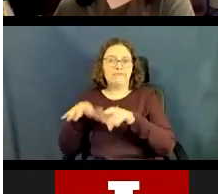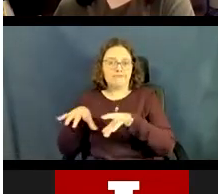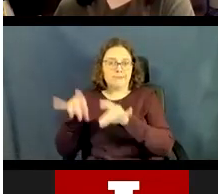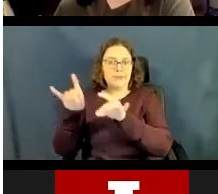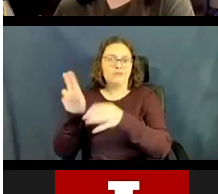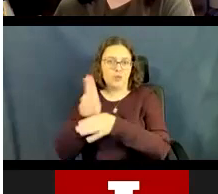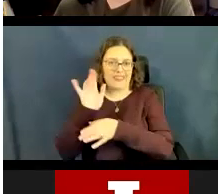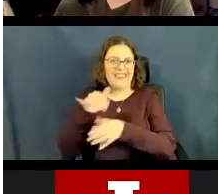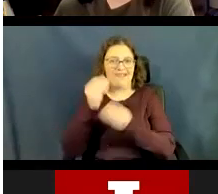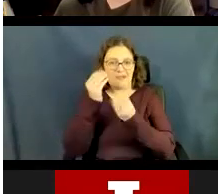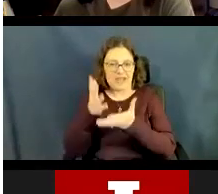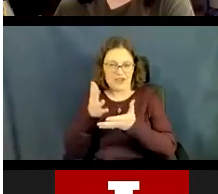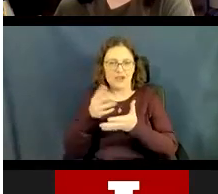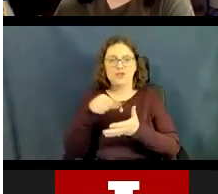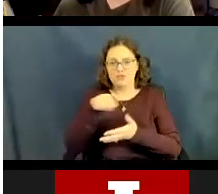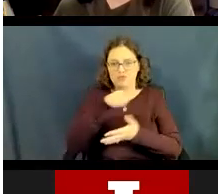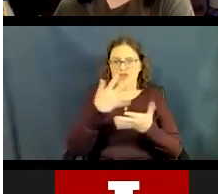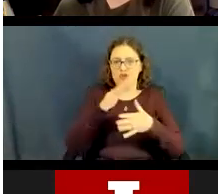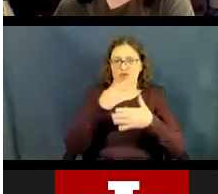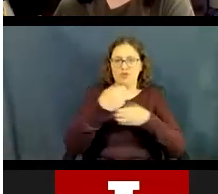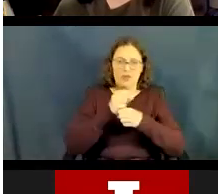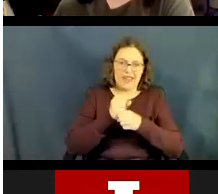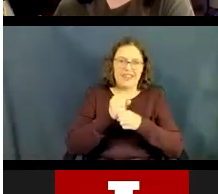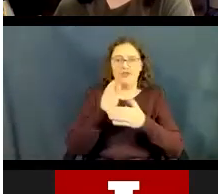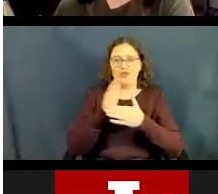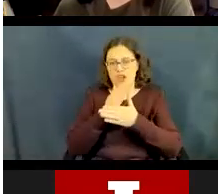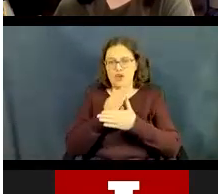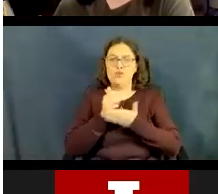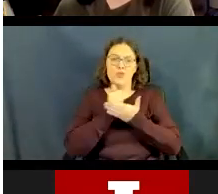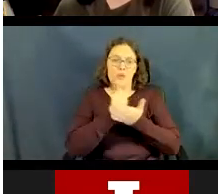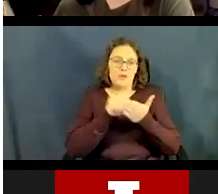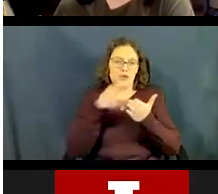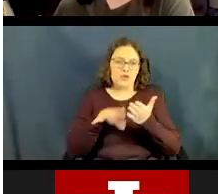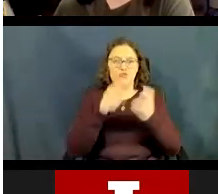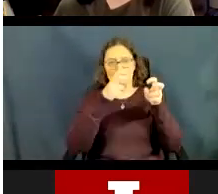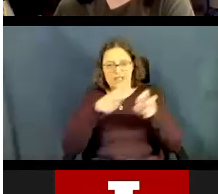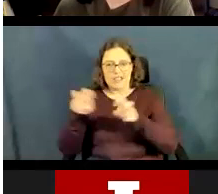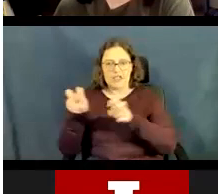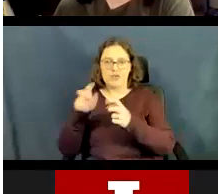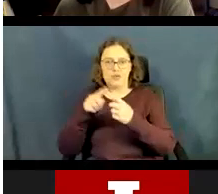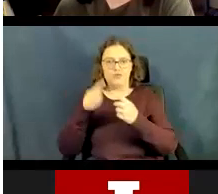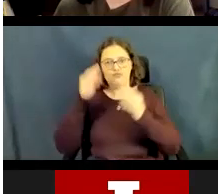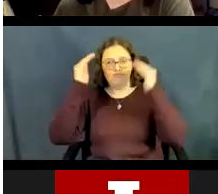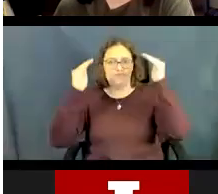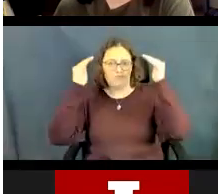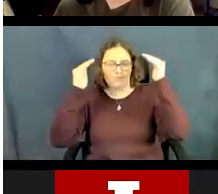you have created and shared to help that student transition into adulthood and in this case,